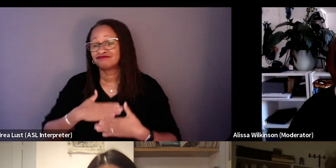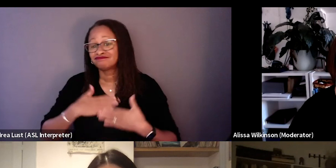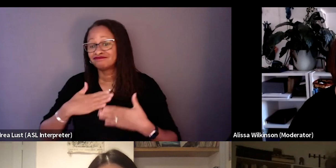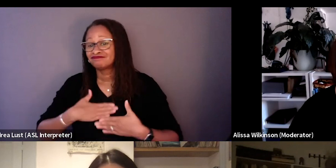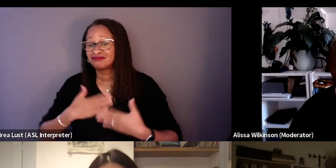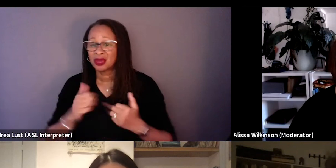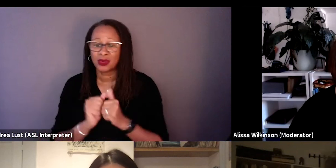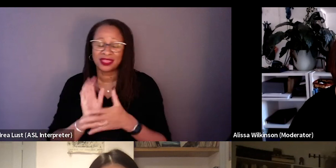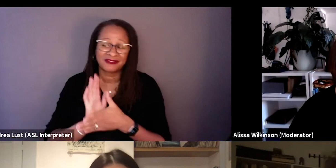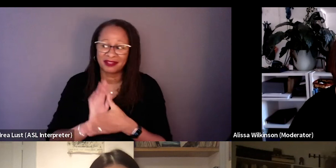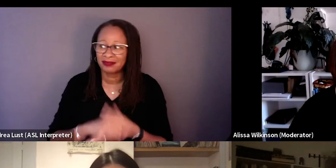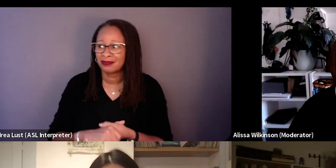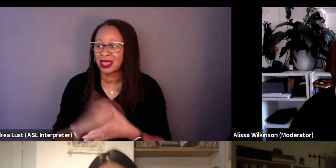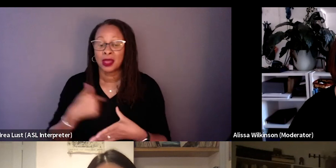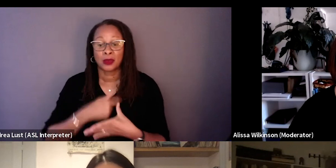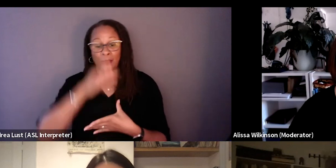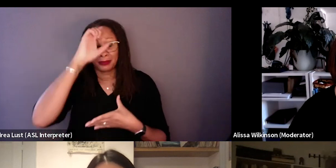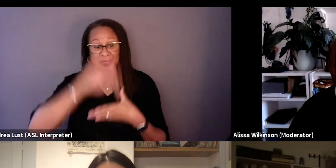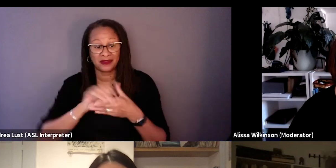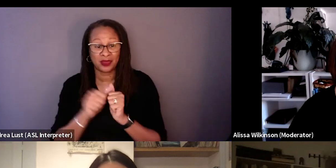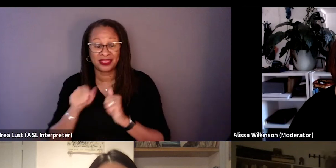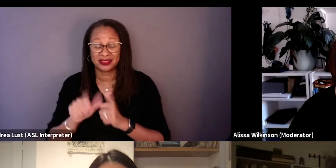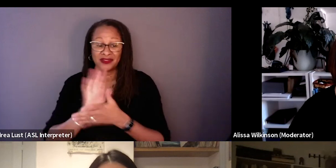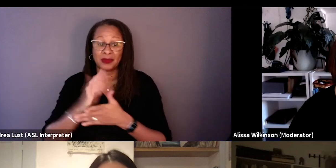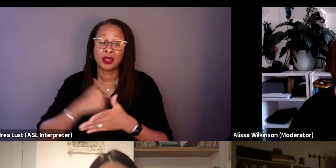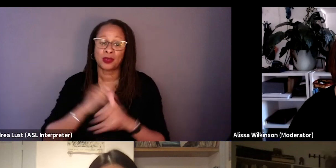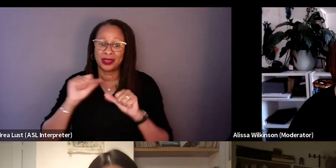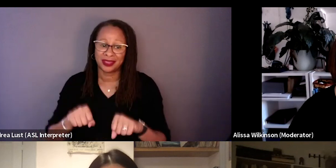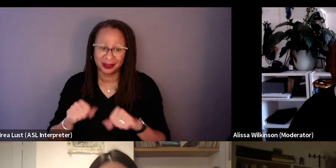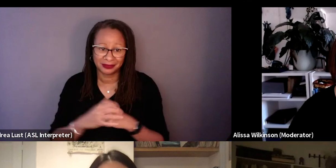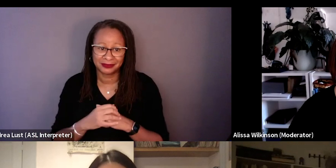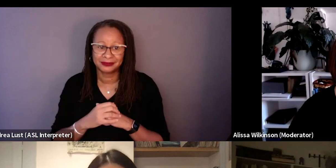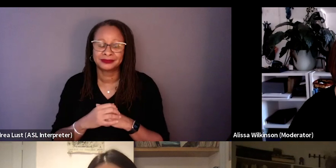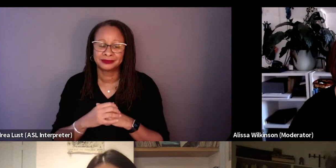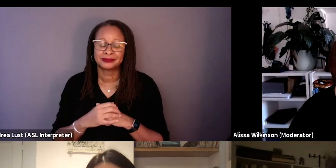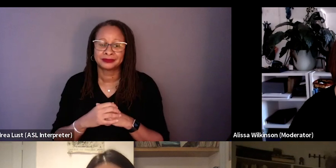and we believe that with this film, we can, we can make a change,